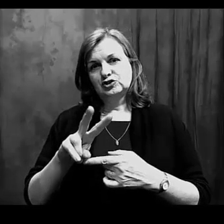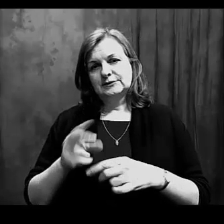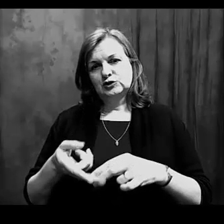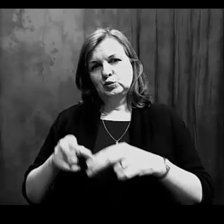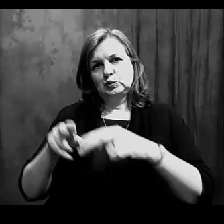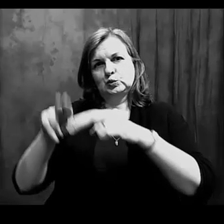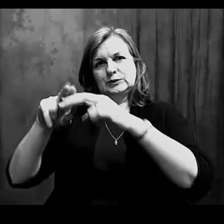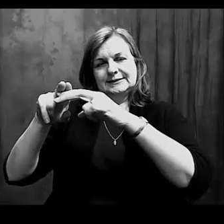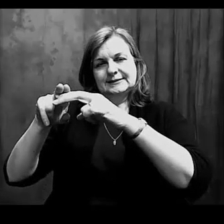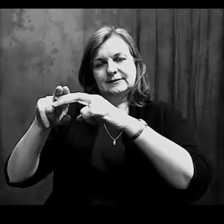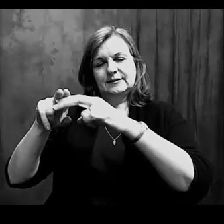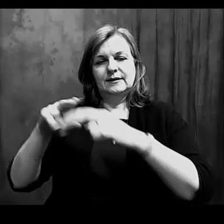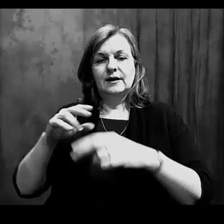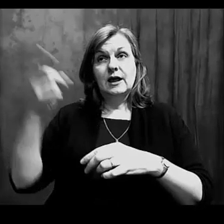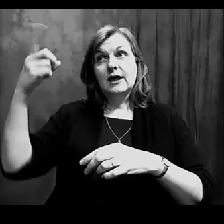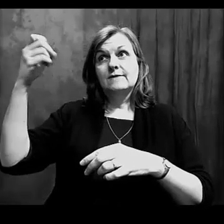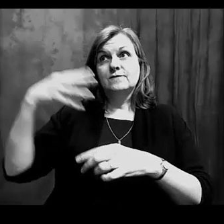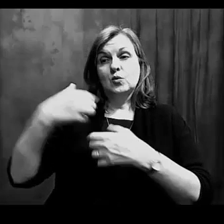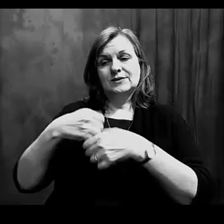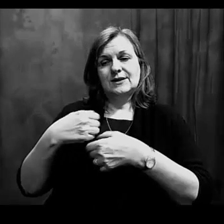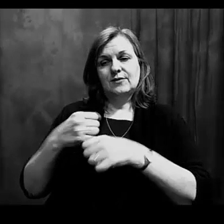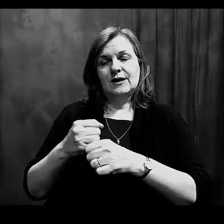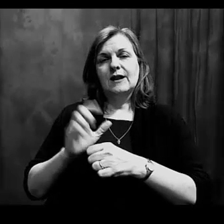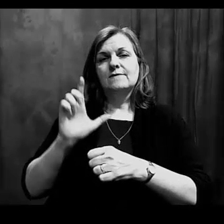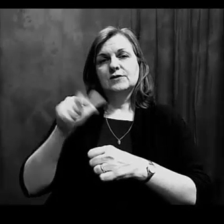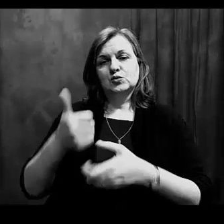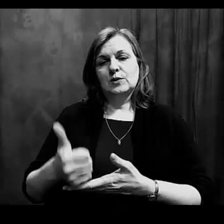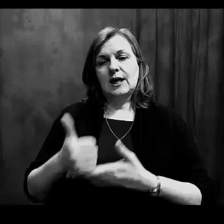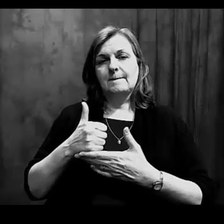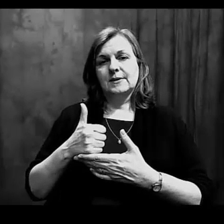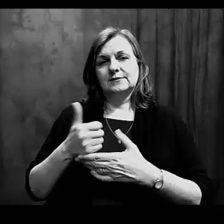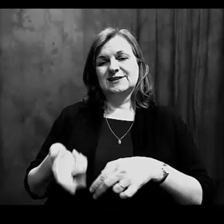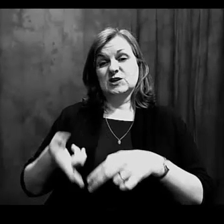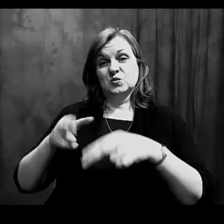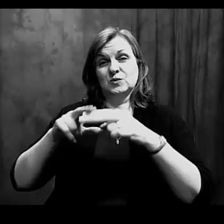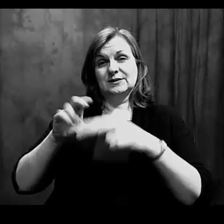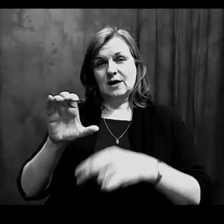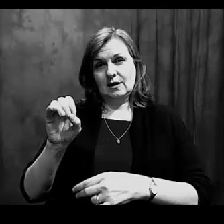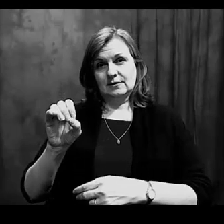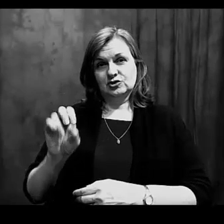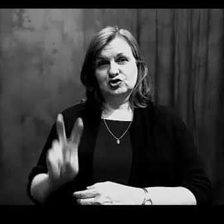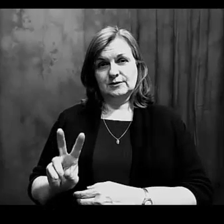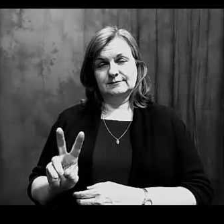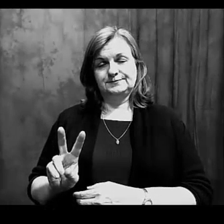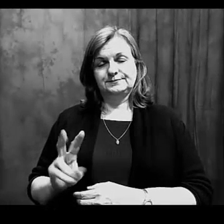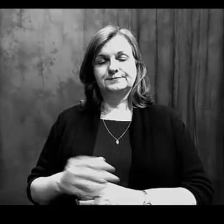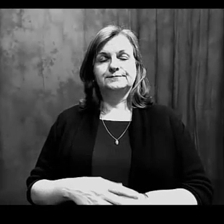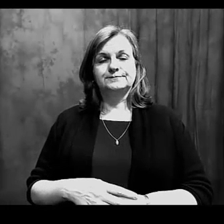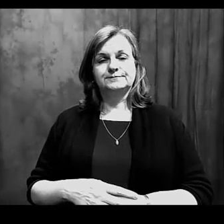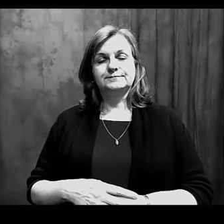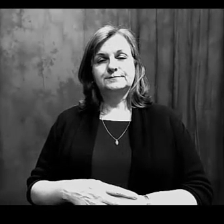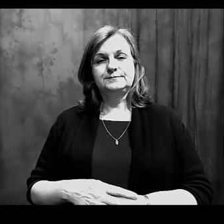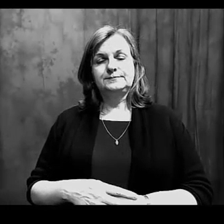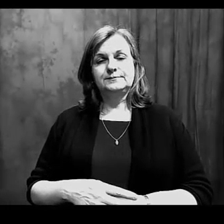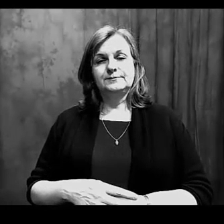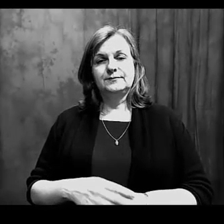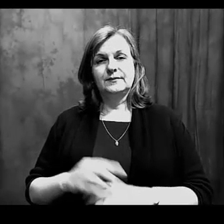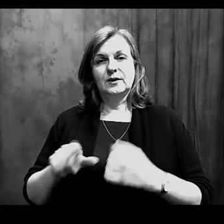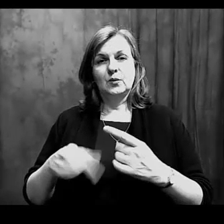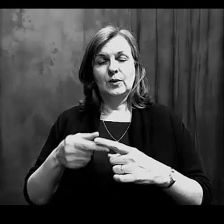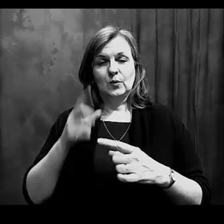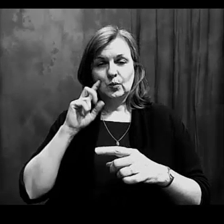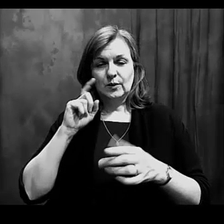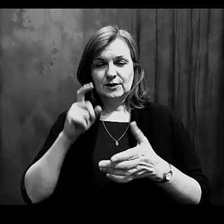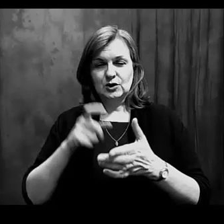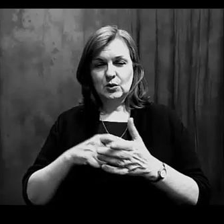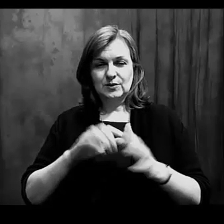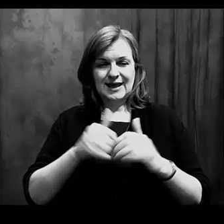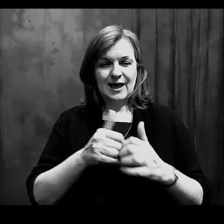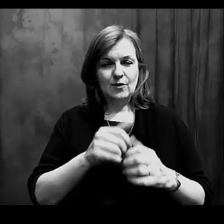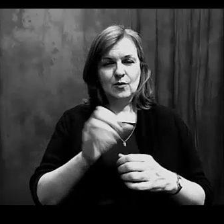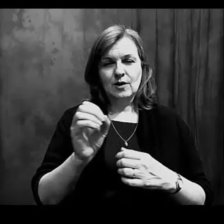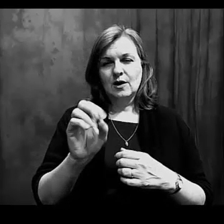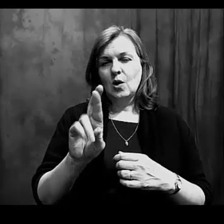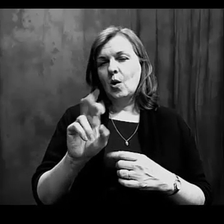and photosynthesis would allow us to eventually do that so when we look at the conversion of these organic molecules into